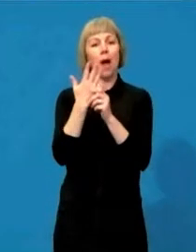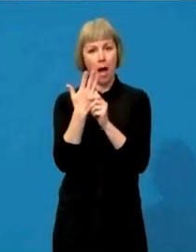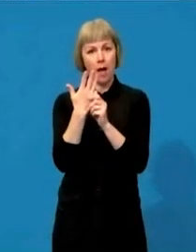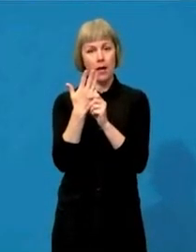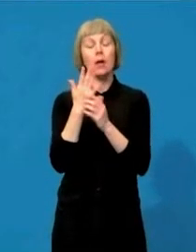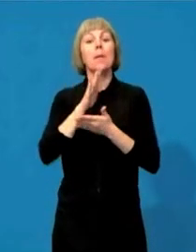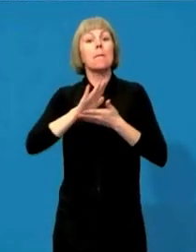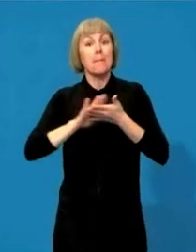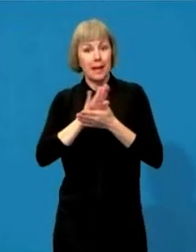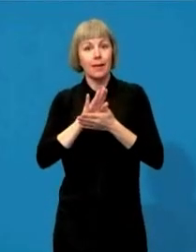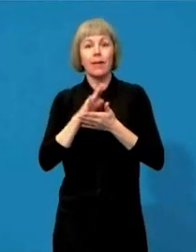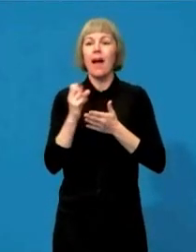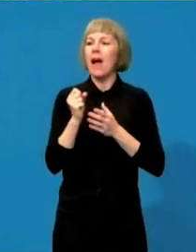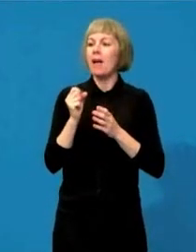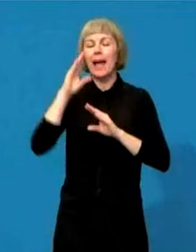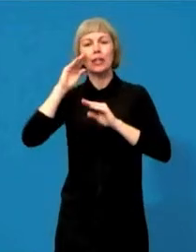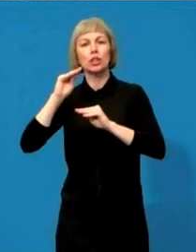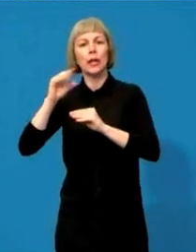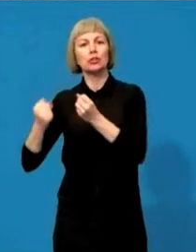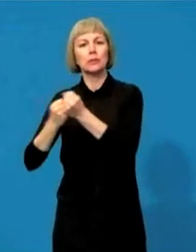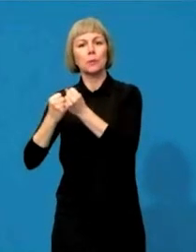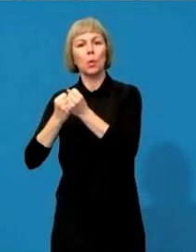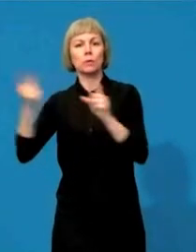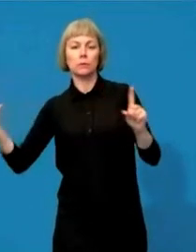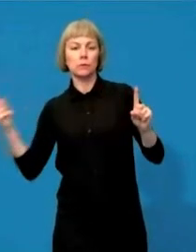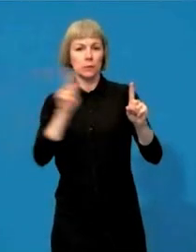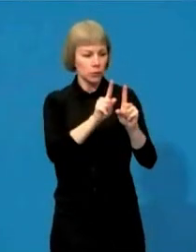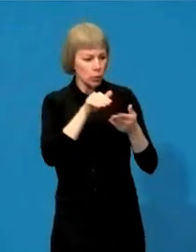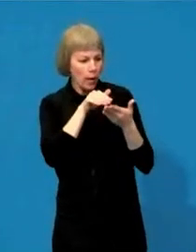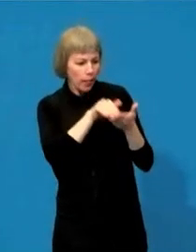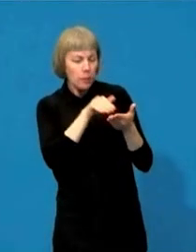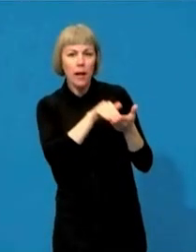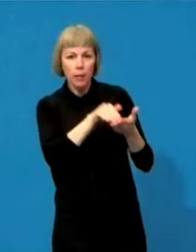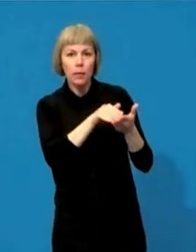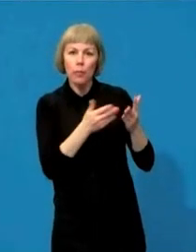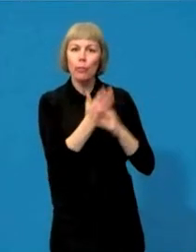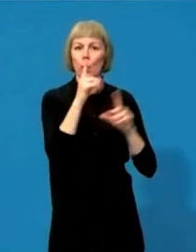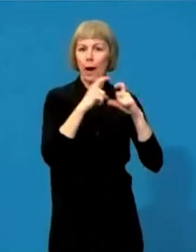help him, you know, through his schooling right till he was in year 9.